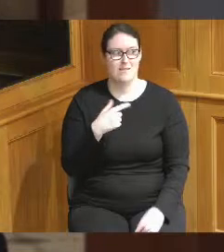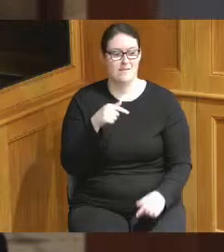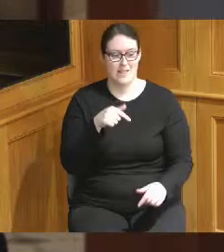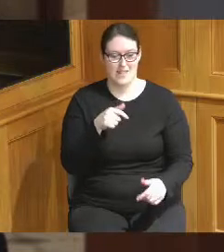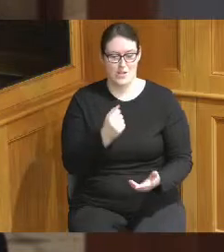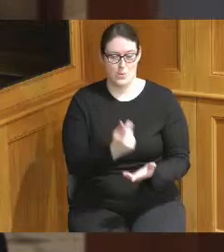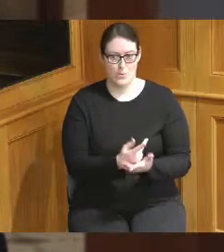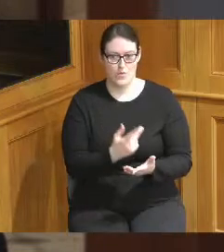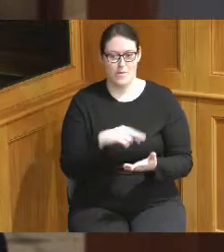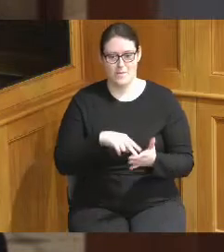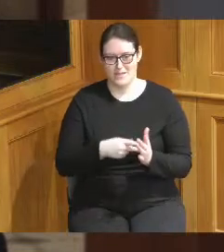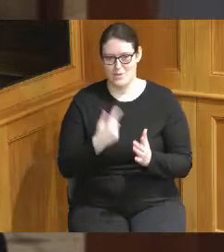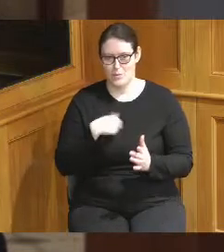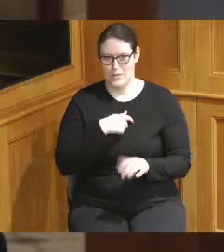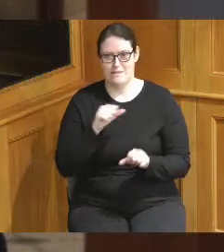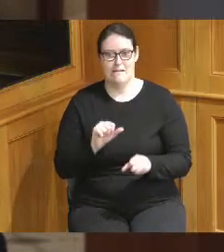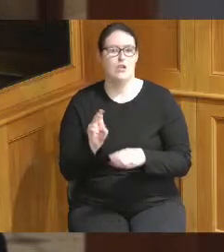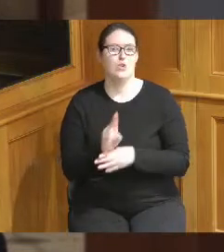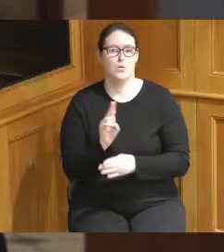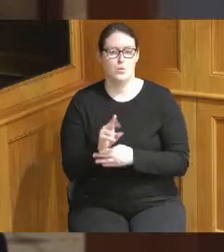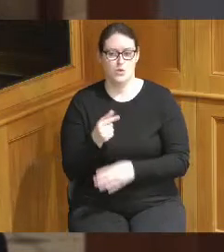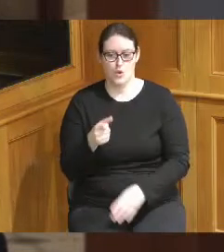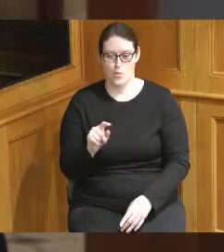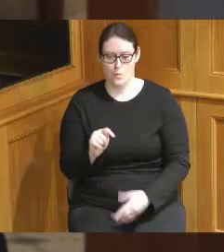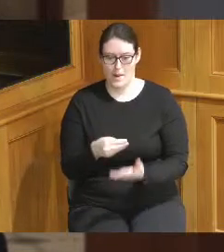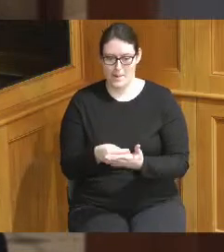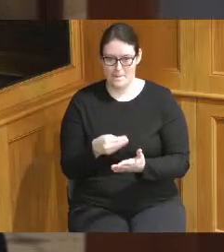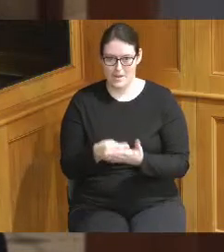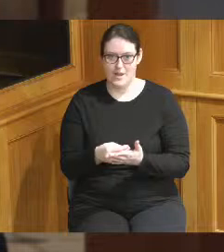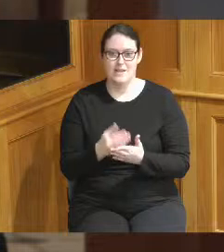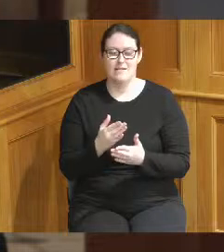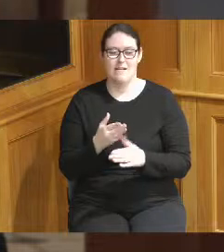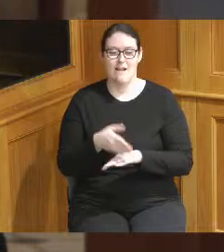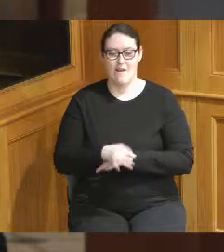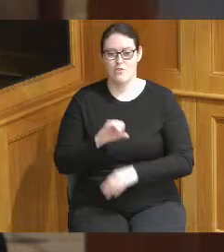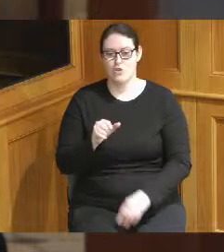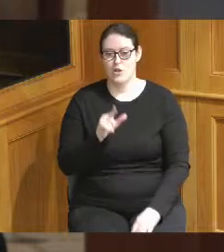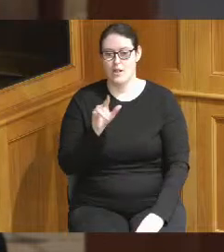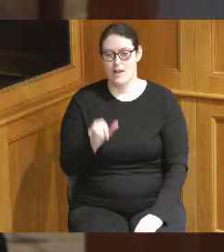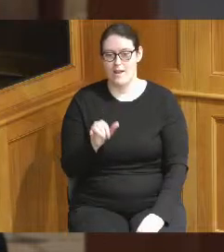about how the county can partner with Cheviot and there some of the organizations in Cheviot and so